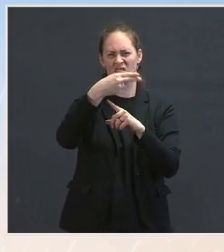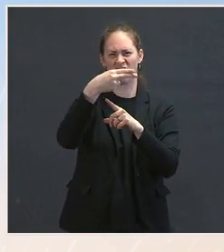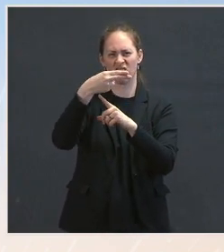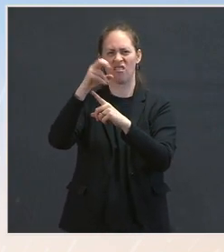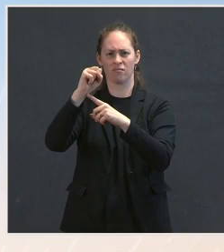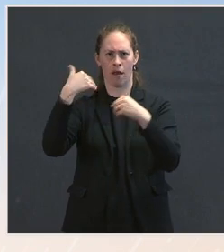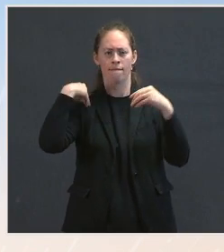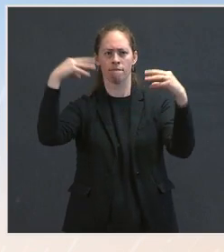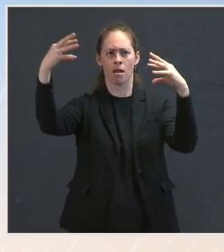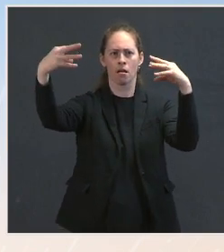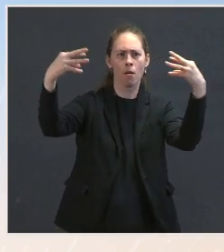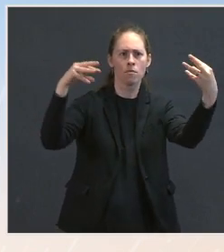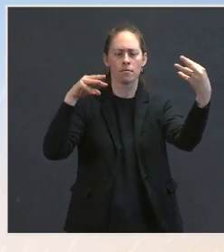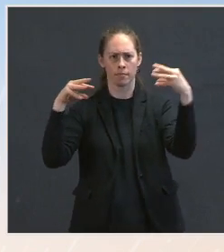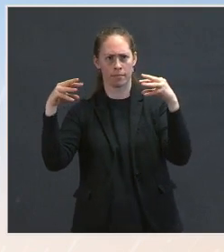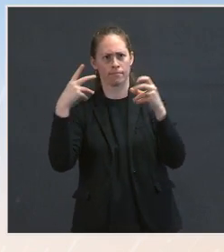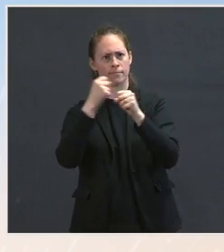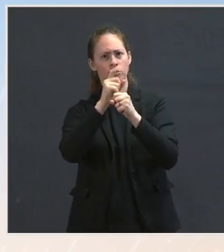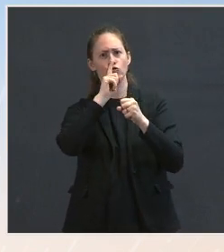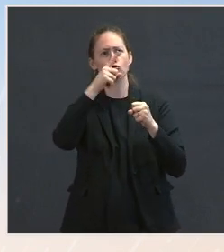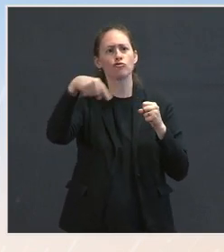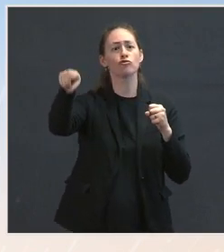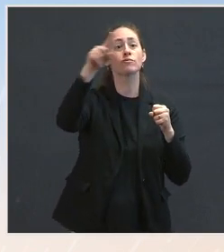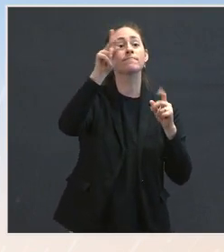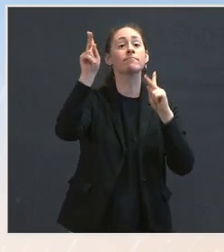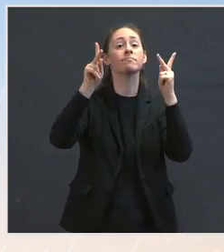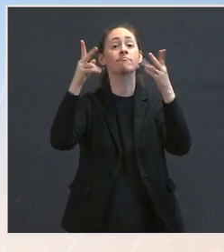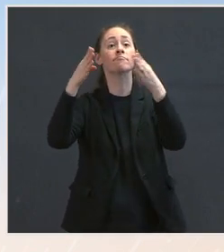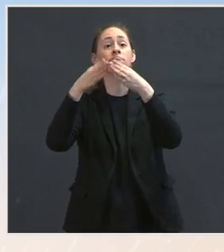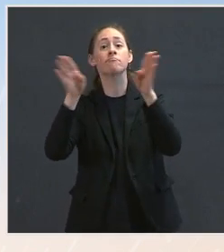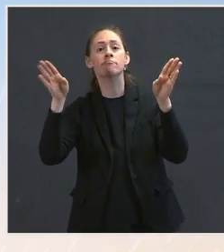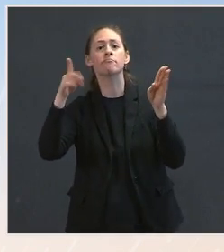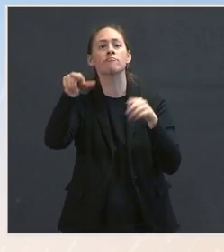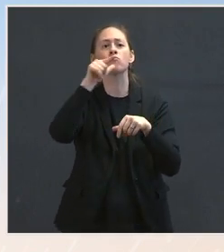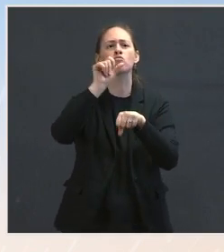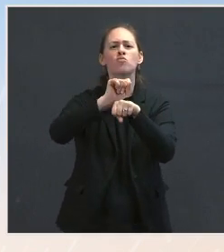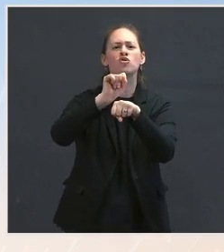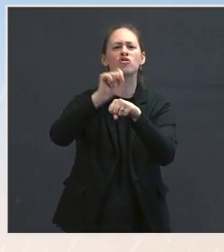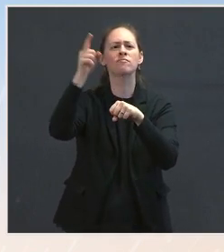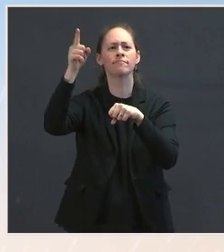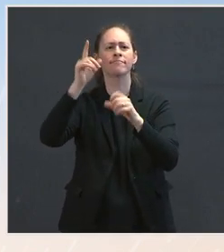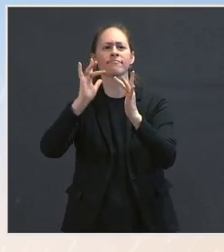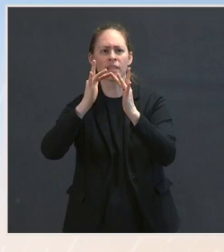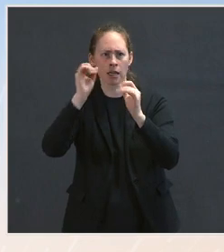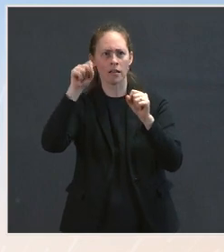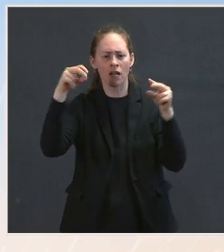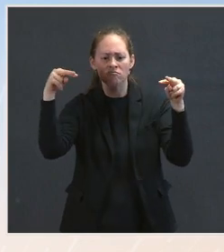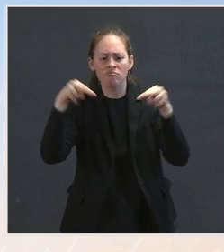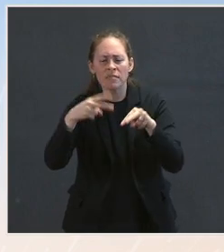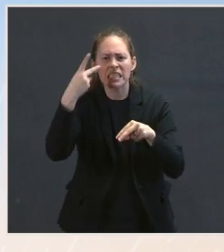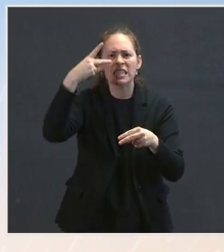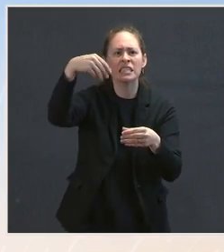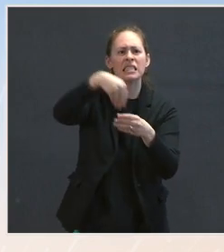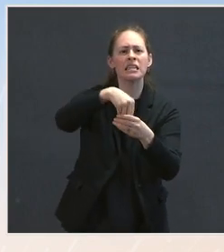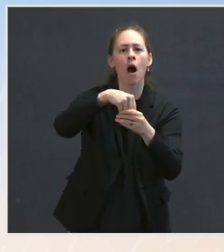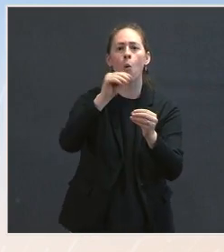are able to see the conditions in these facilities, and we'd certainly be open to supporting that in the future. But I'd have to follow up with him